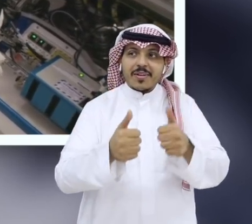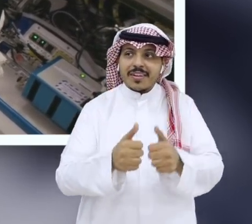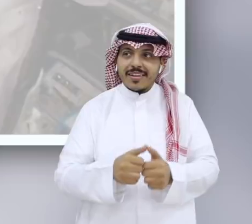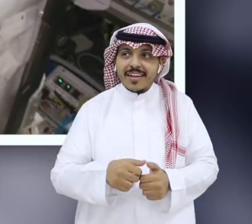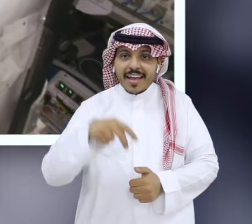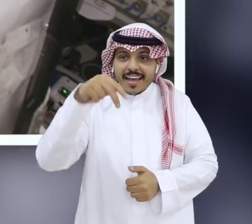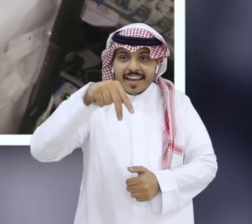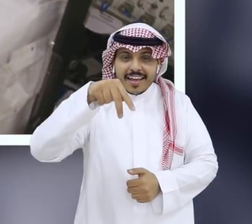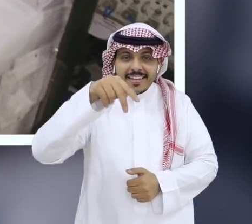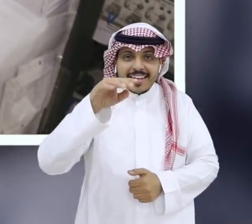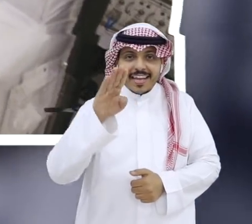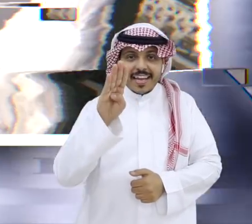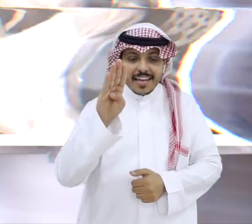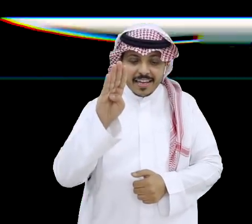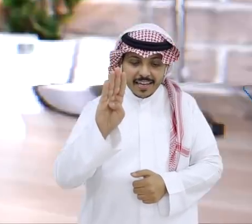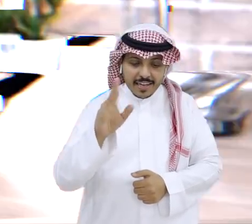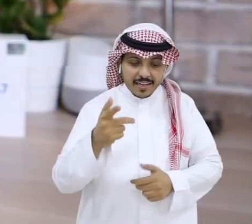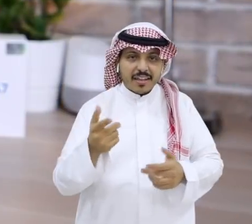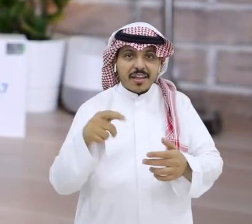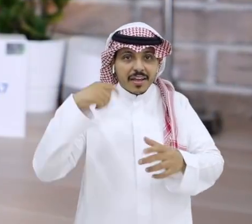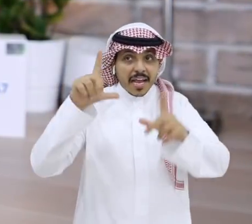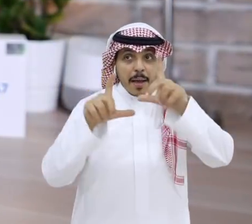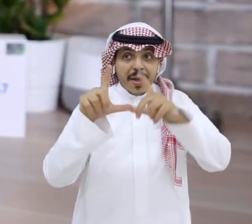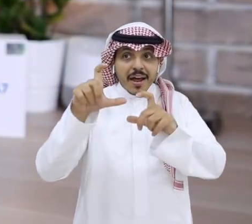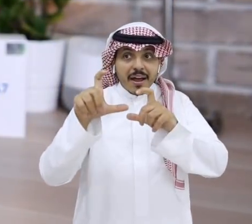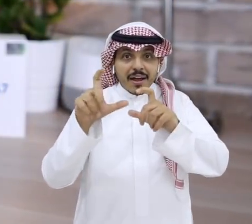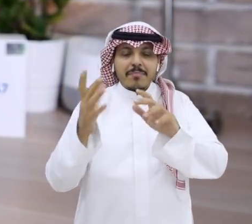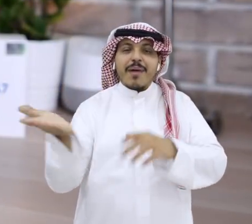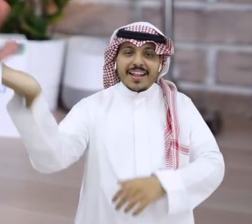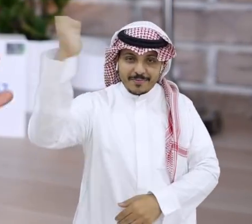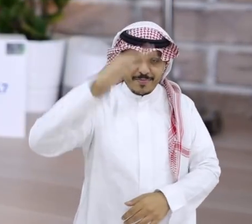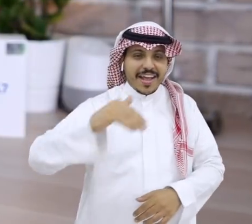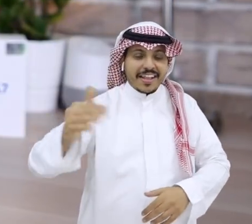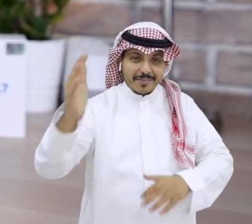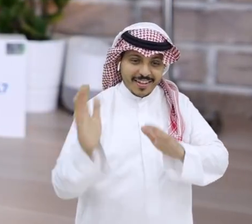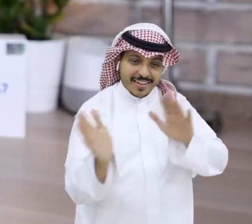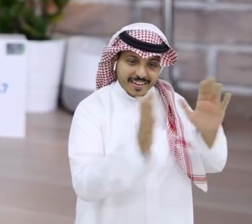Speaking of 8K, there is a camera that...you know what? let's discuss this later.